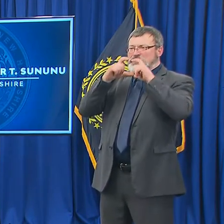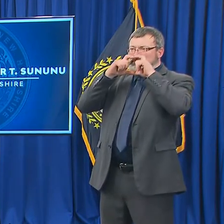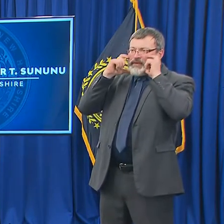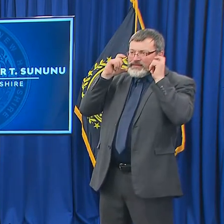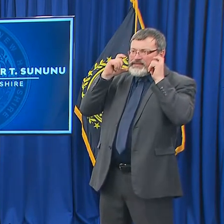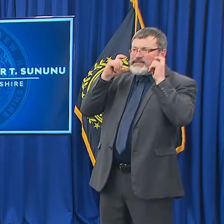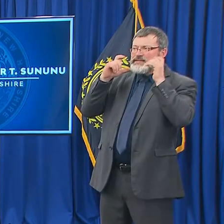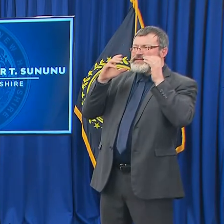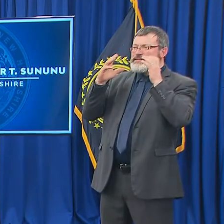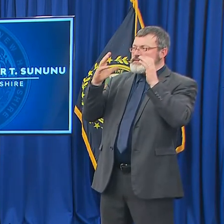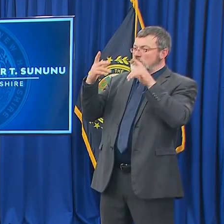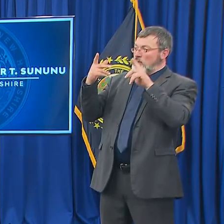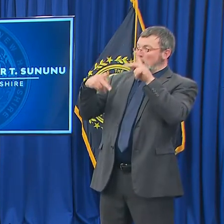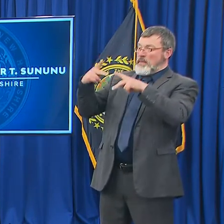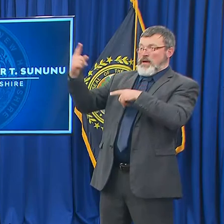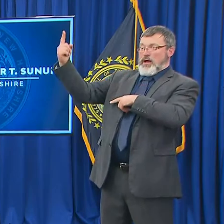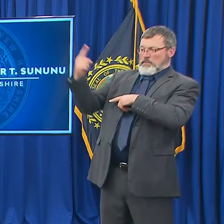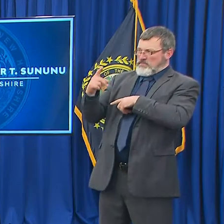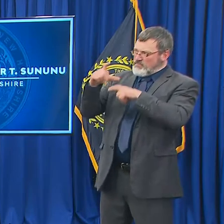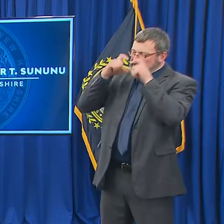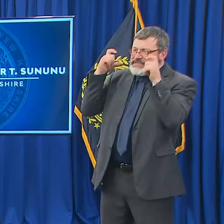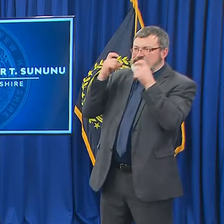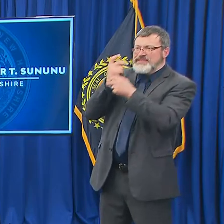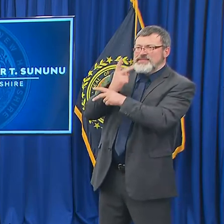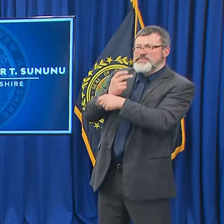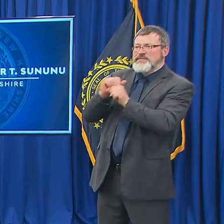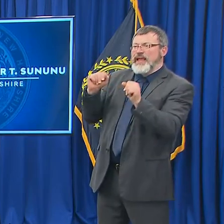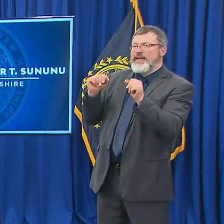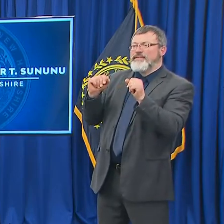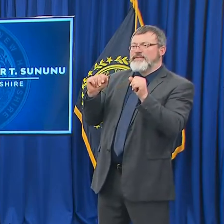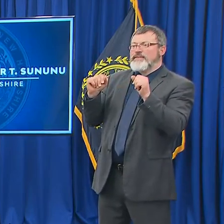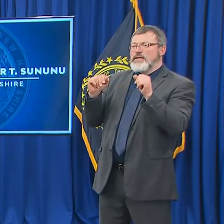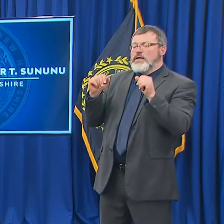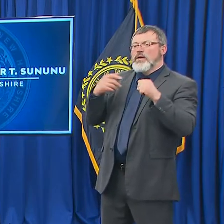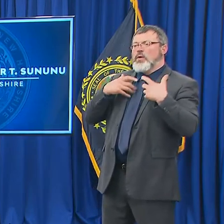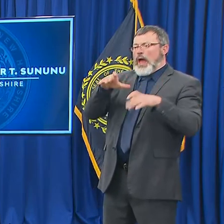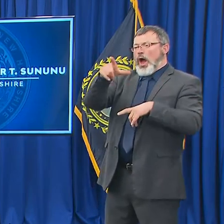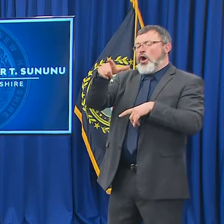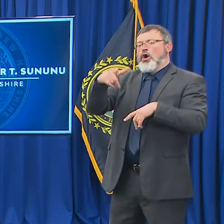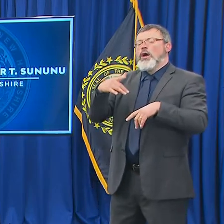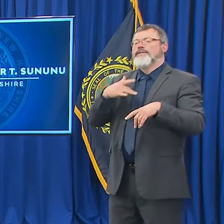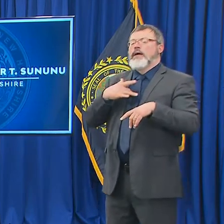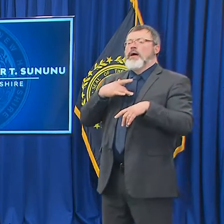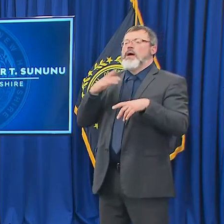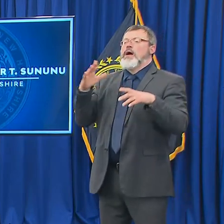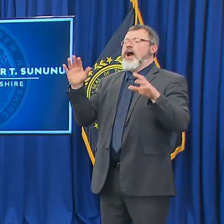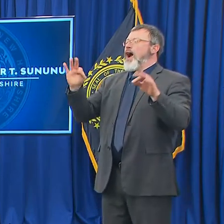Now usually around this time of year planning would be under way for an inauguration to be held indoors at the State House.